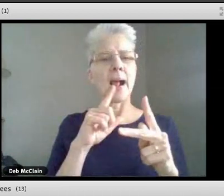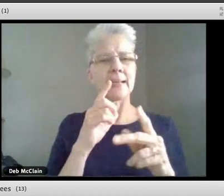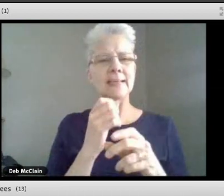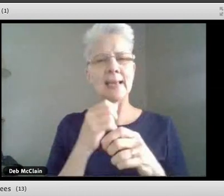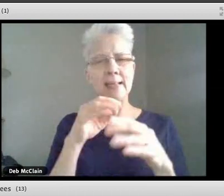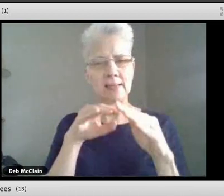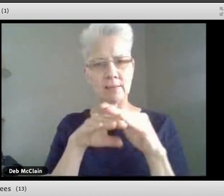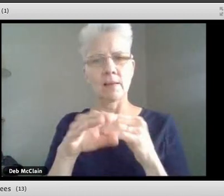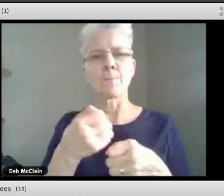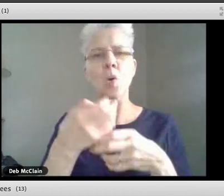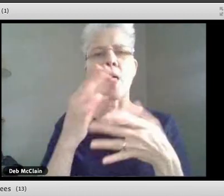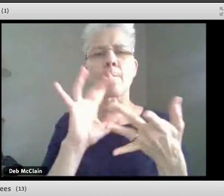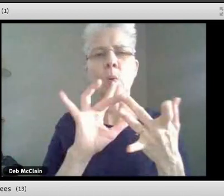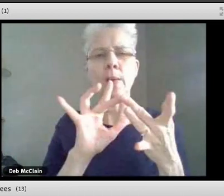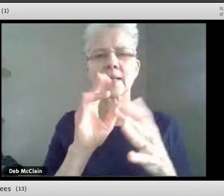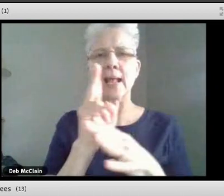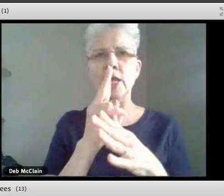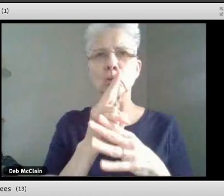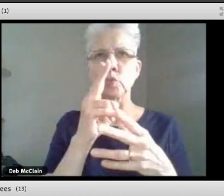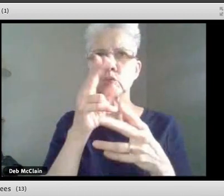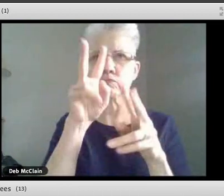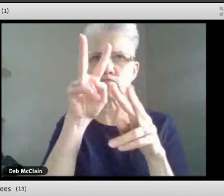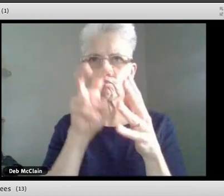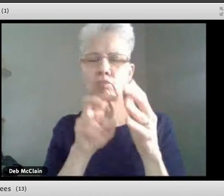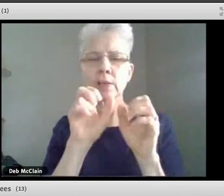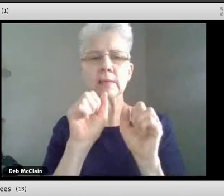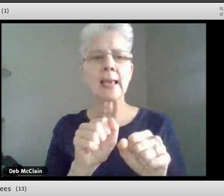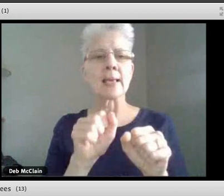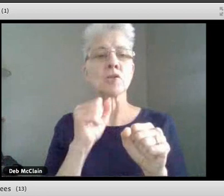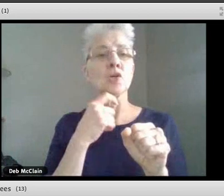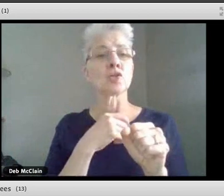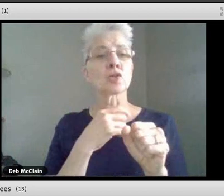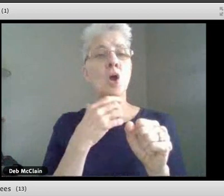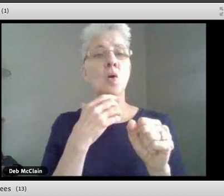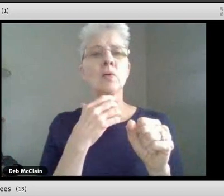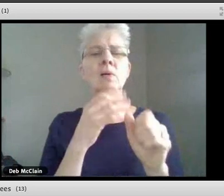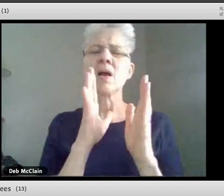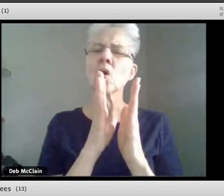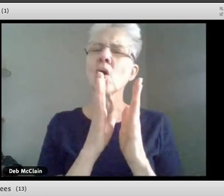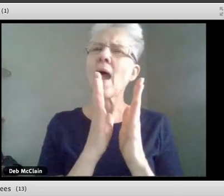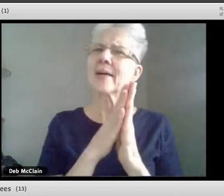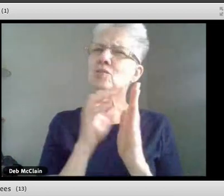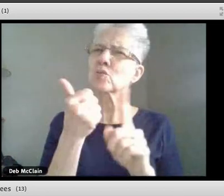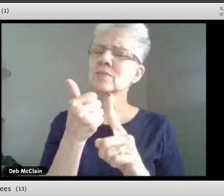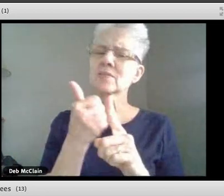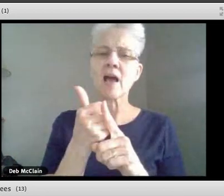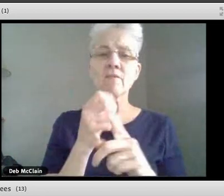So, you know, questions to ask yourself: Can people get what they need on your website? Do you have good color contrast?